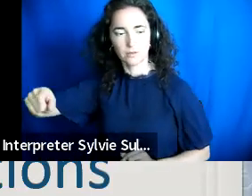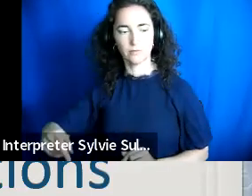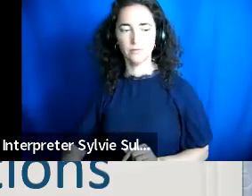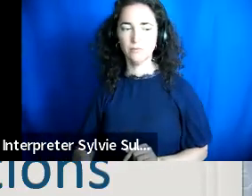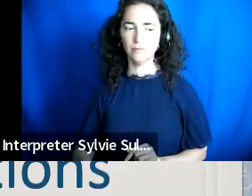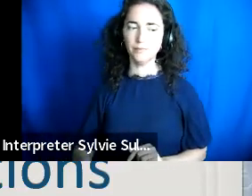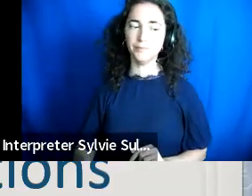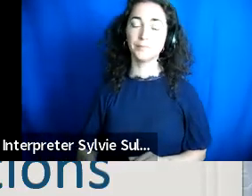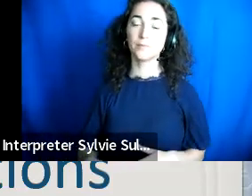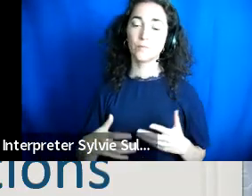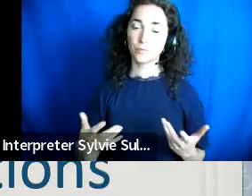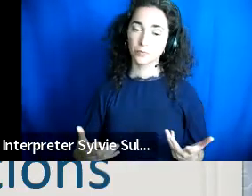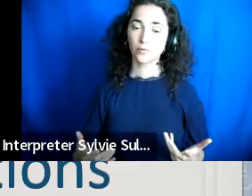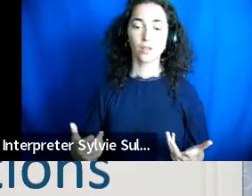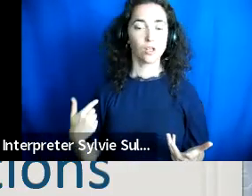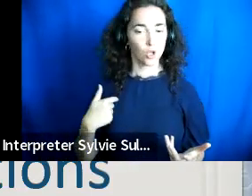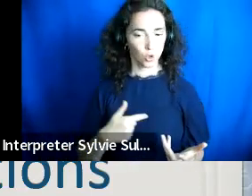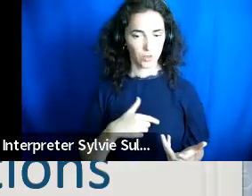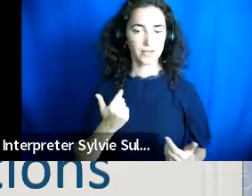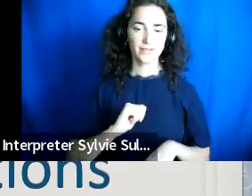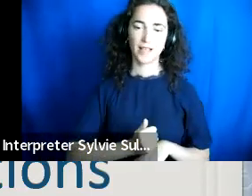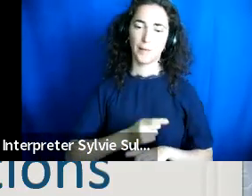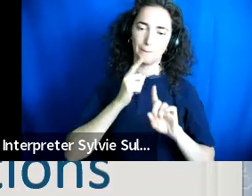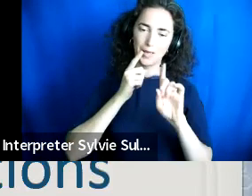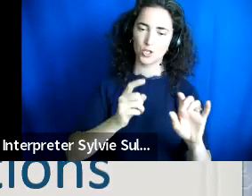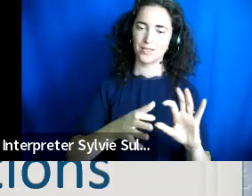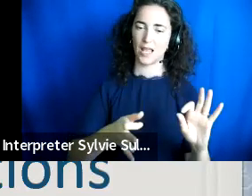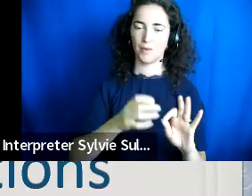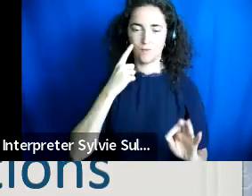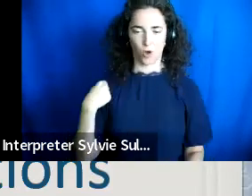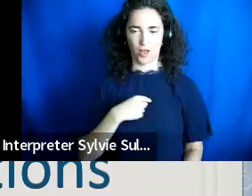So we have our own mission statement for Kitty and apparent connections.